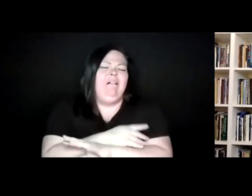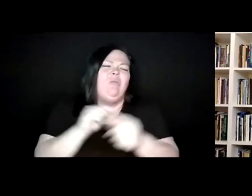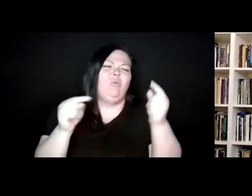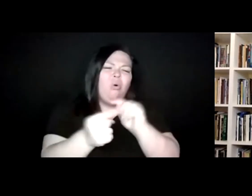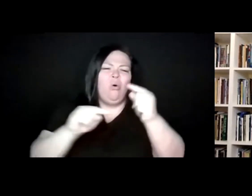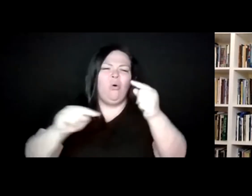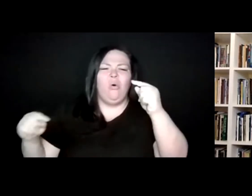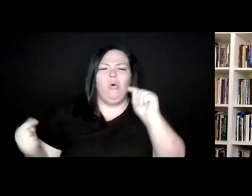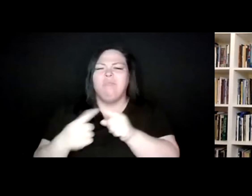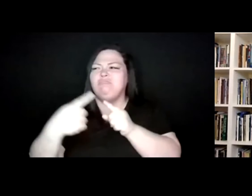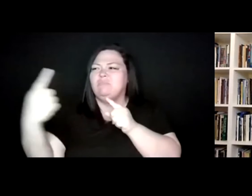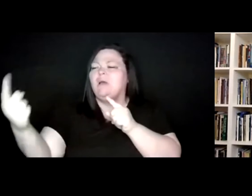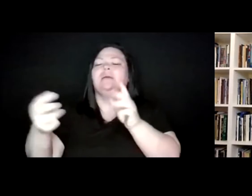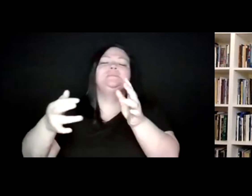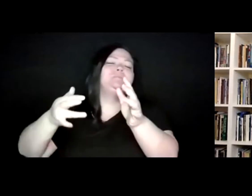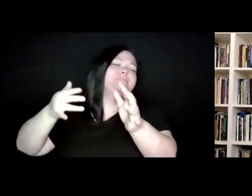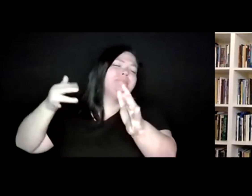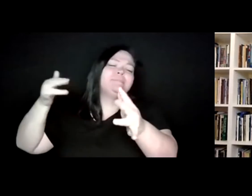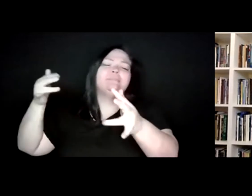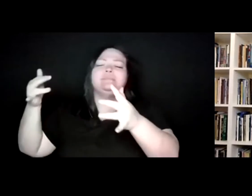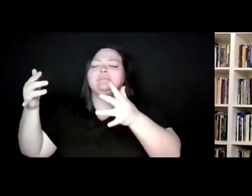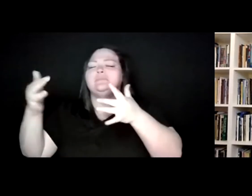across the hall plays out our melancholy.//